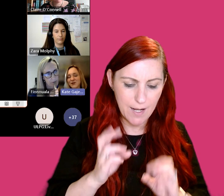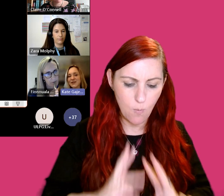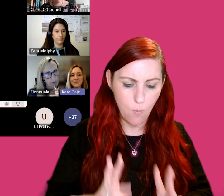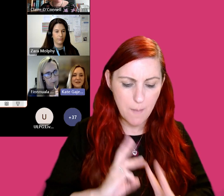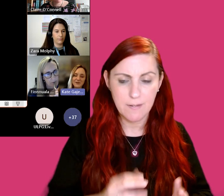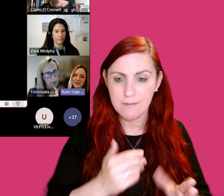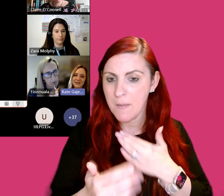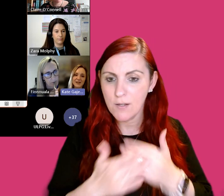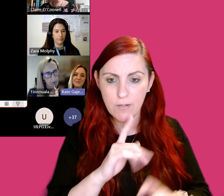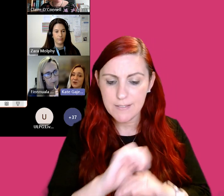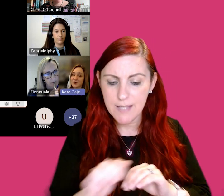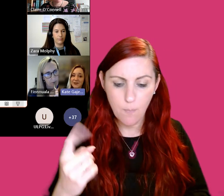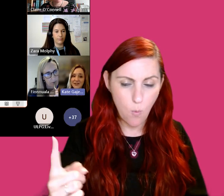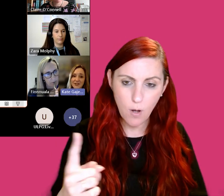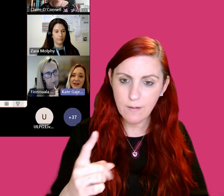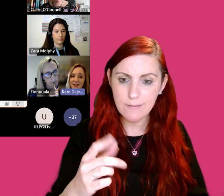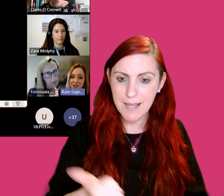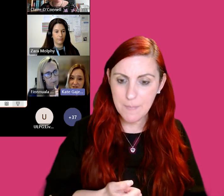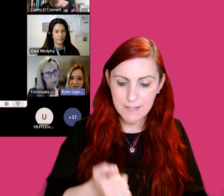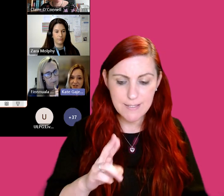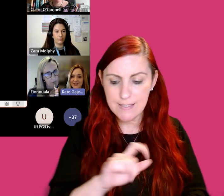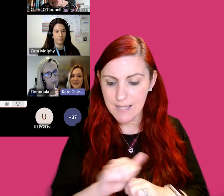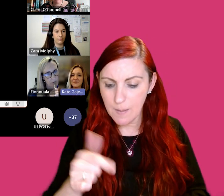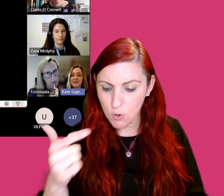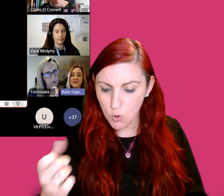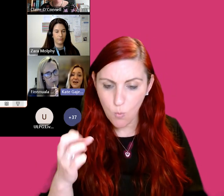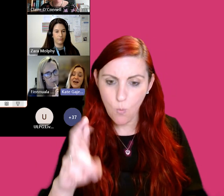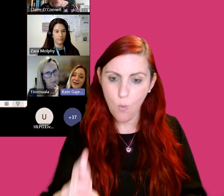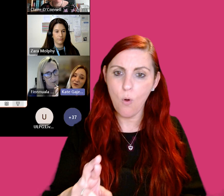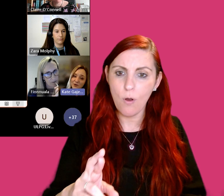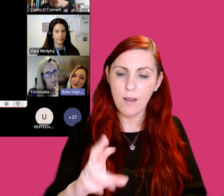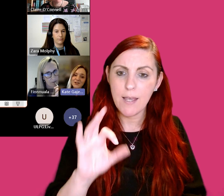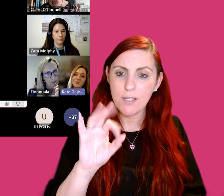one diabetes whether it's type two or whether it's uh gestational diabetes then of course the